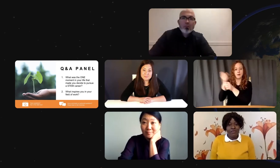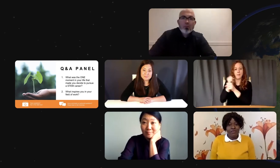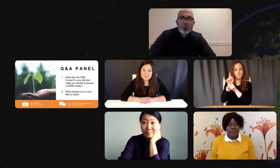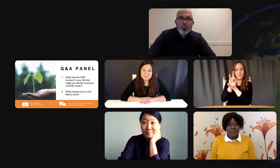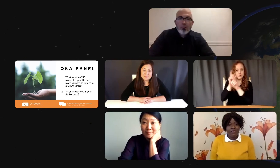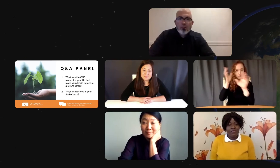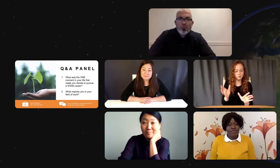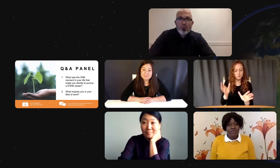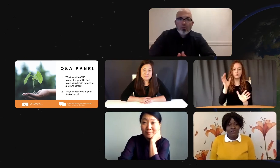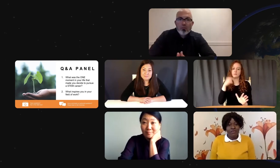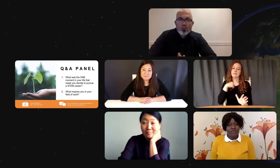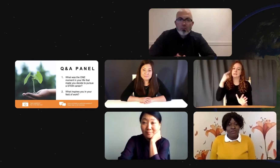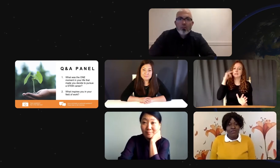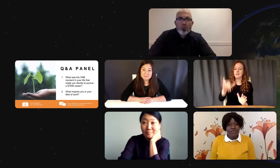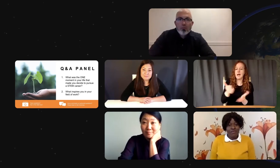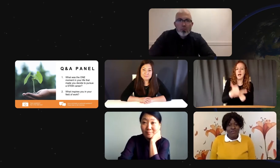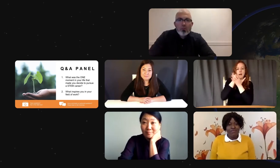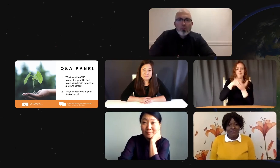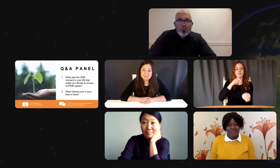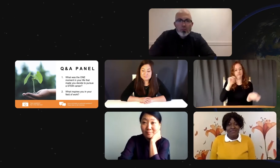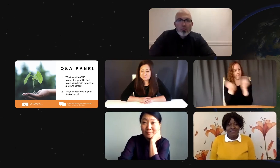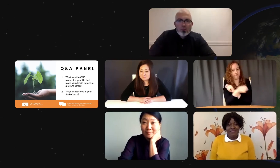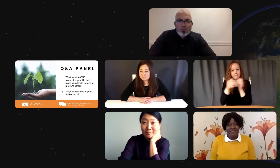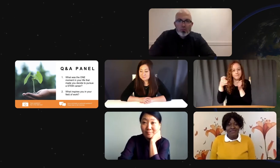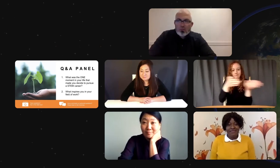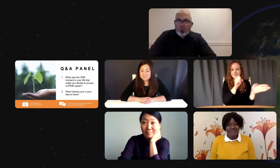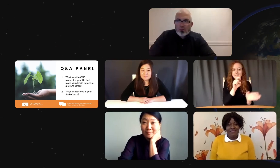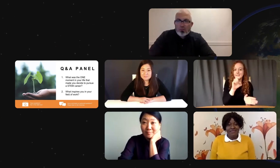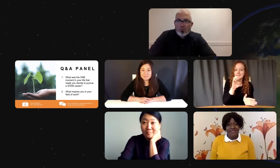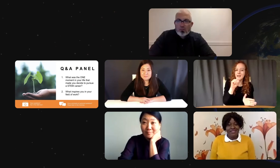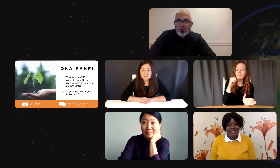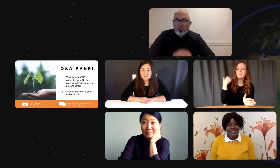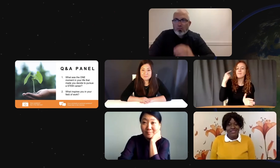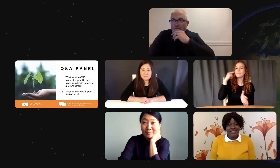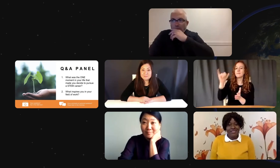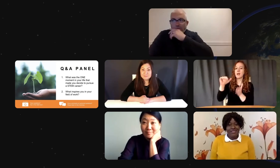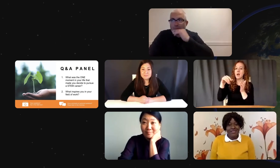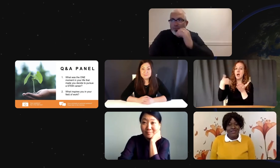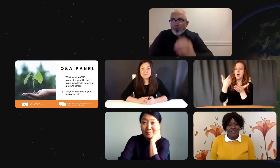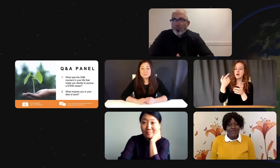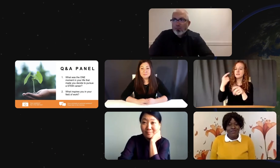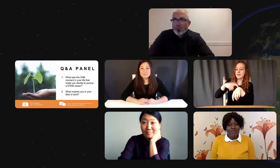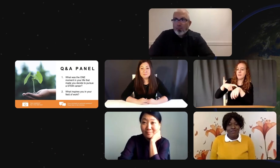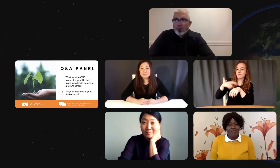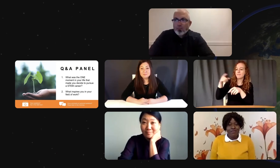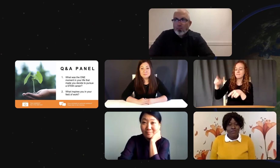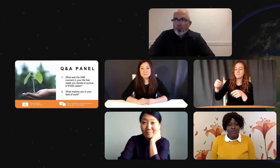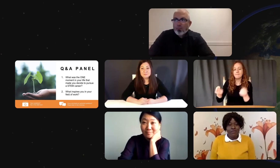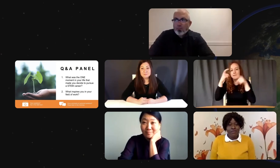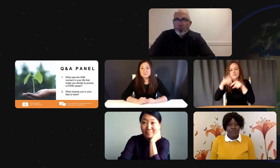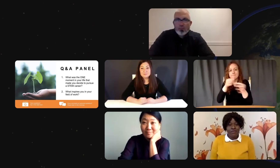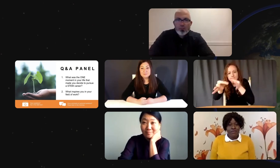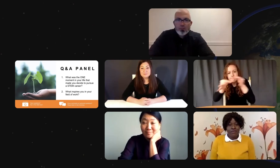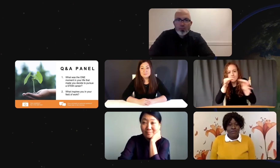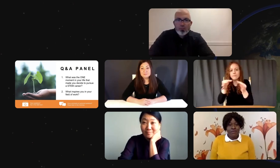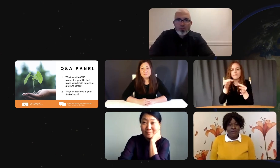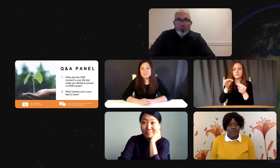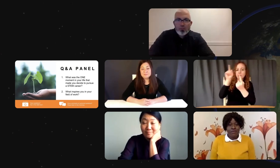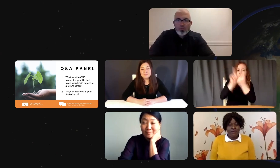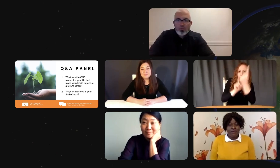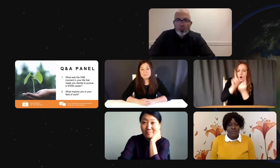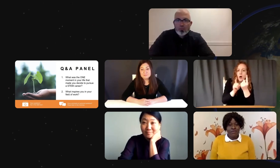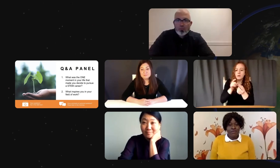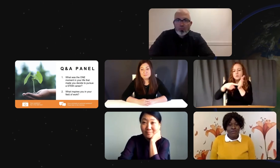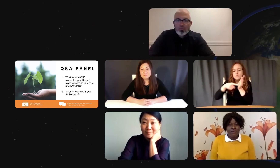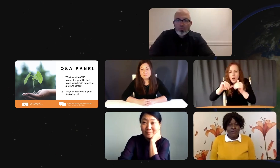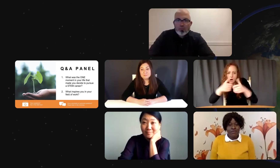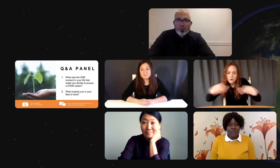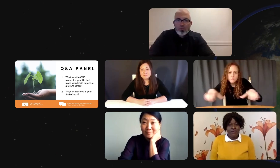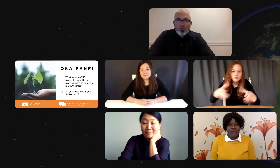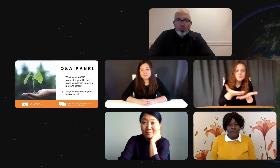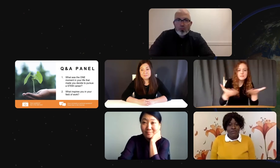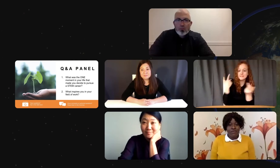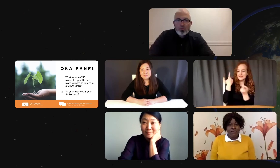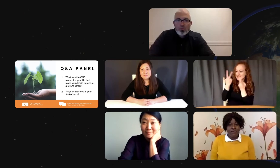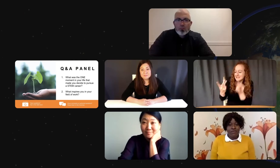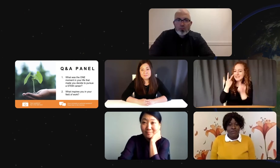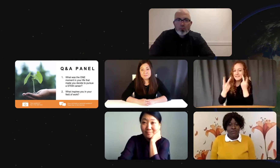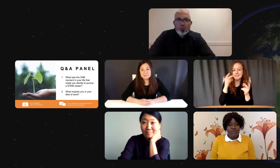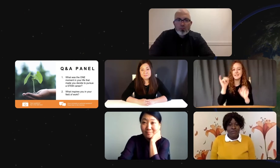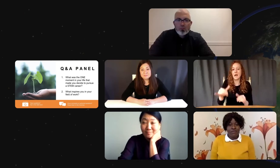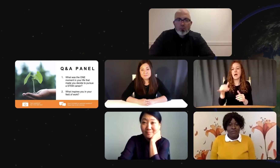But, I got involved with a mentor because of a grant.